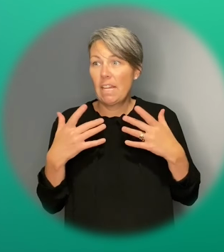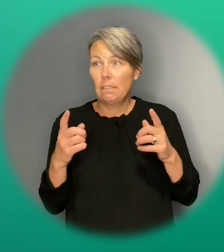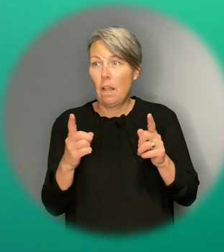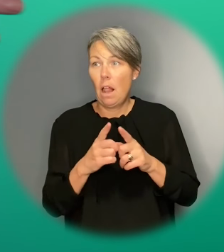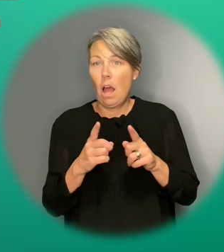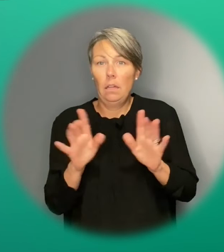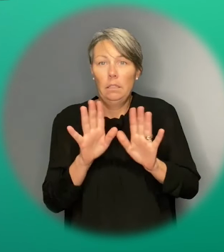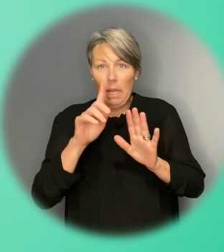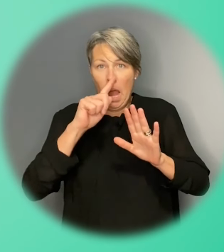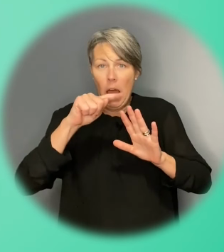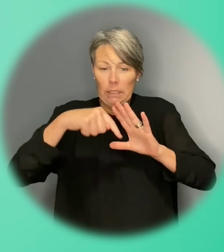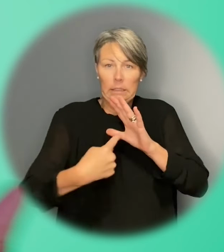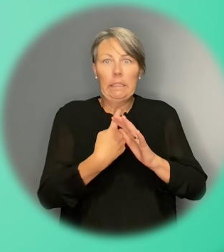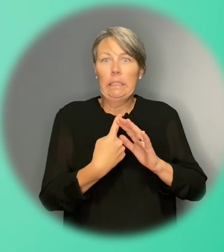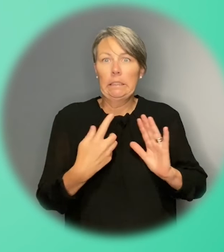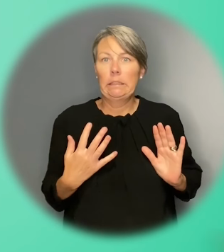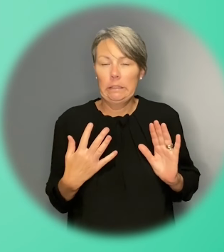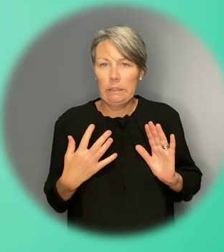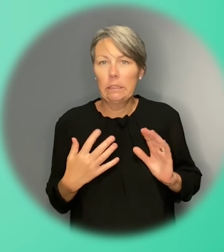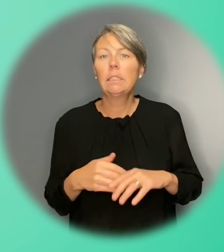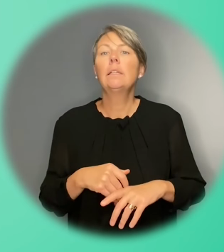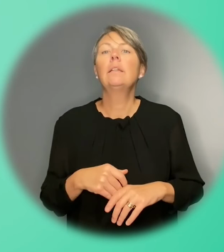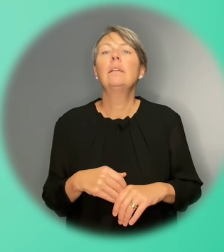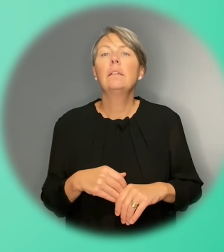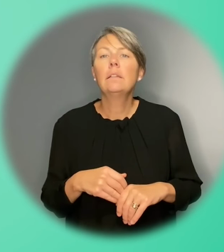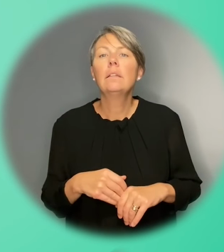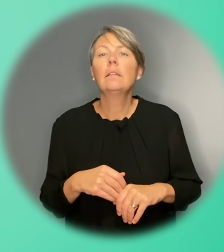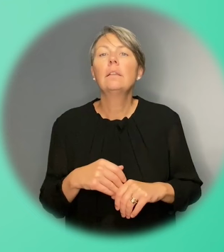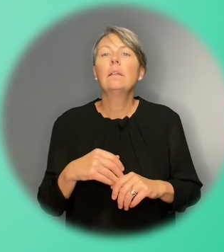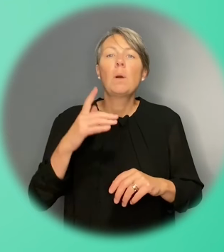penetration whatsoever. A lot of like discussion of sexuality even for like